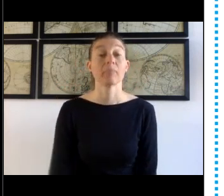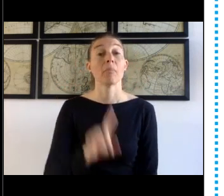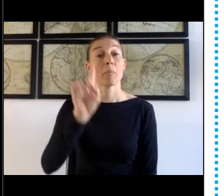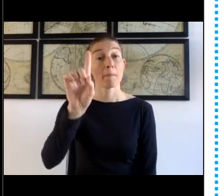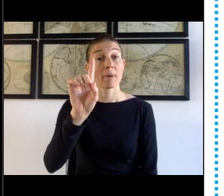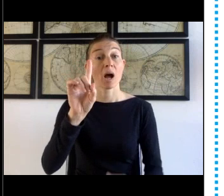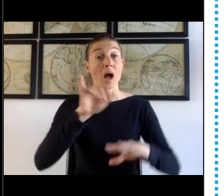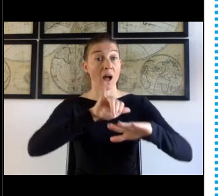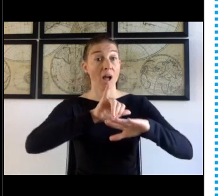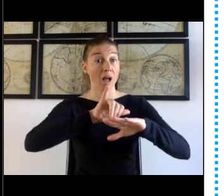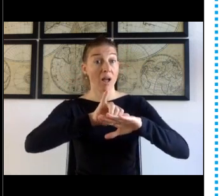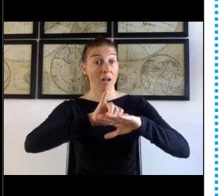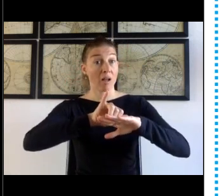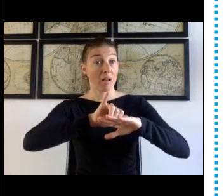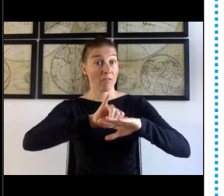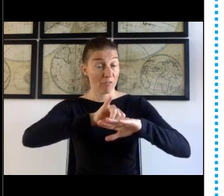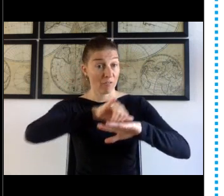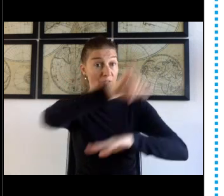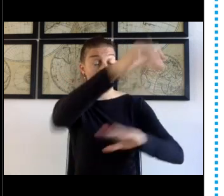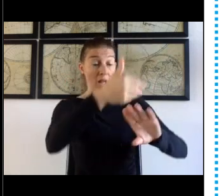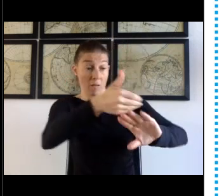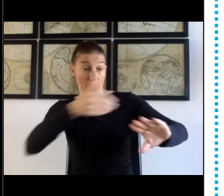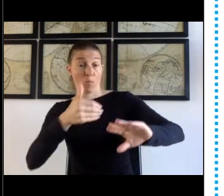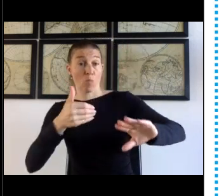you can make a special declaration of value